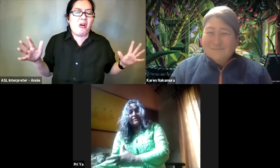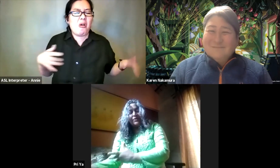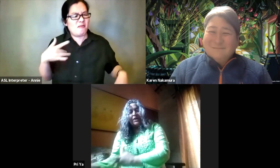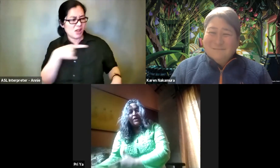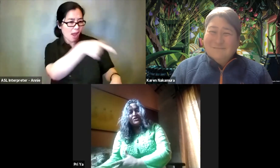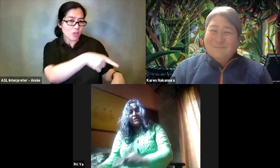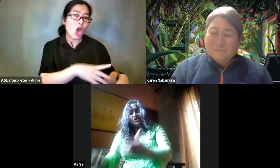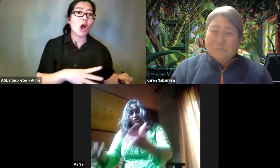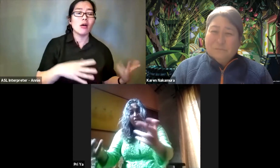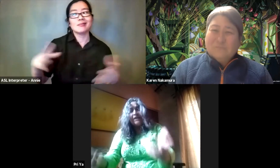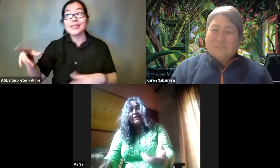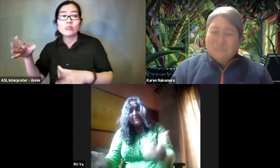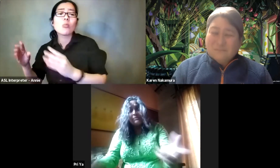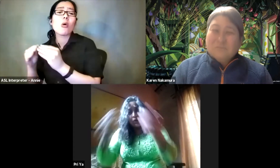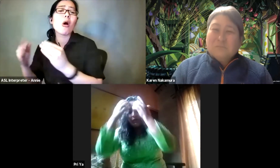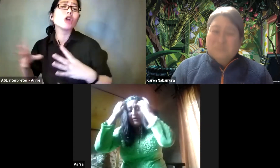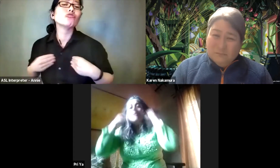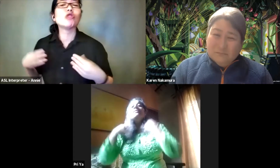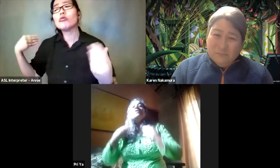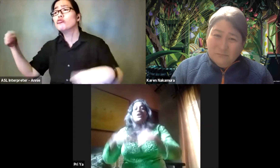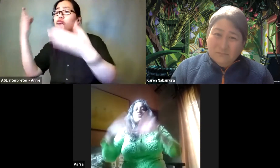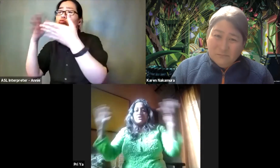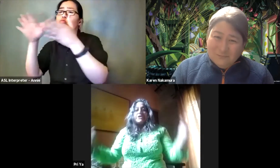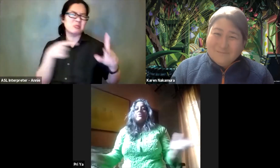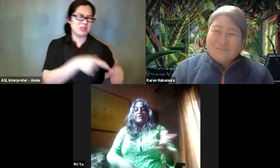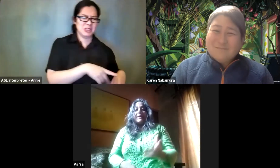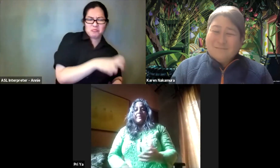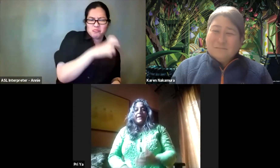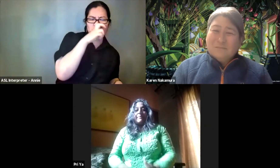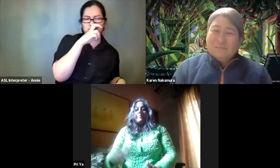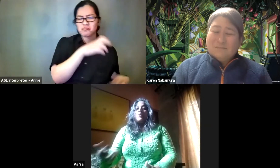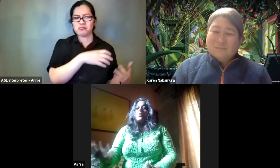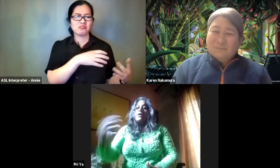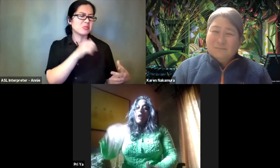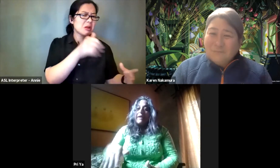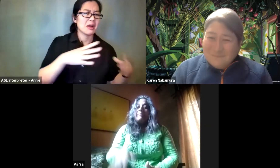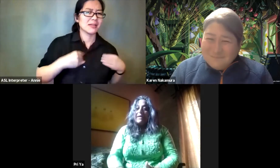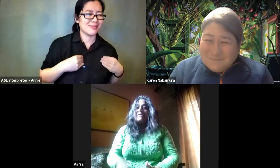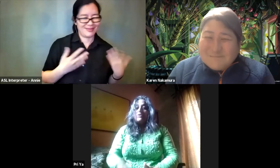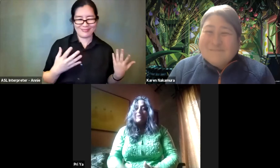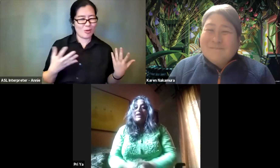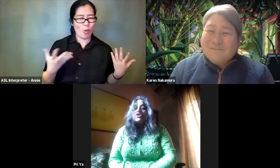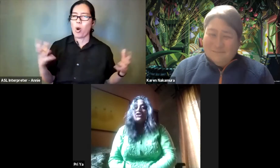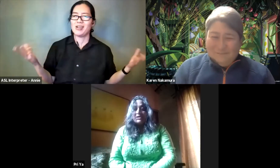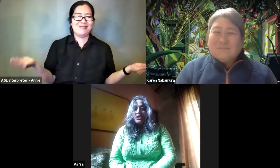harsh religion in terms of the general stereotype that people who are not immersed in those cultures.